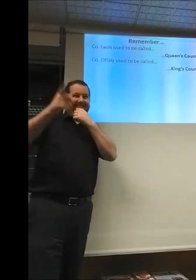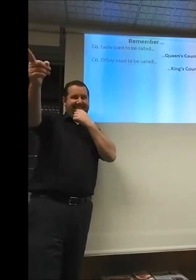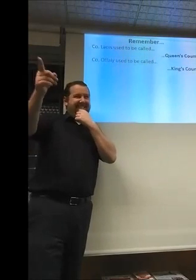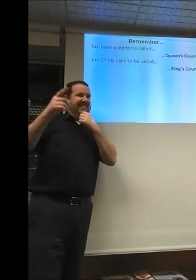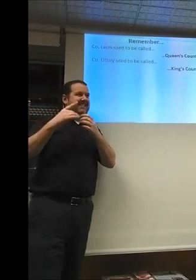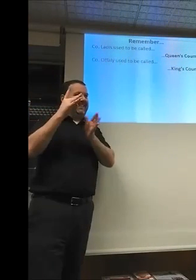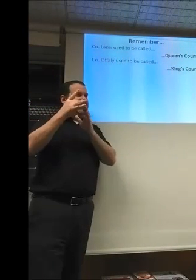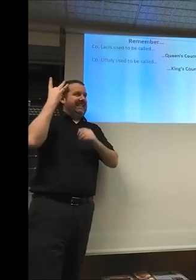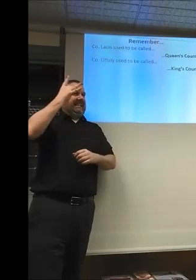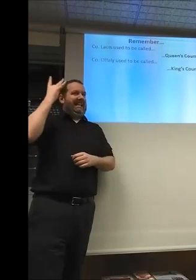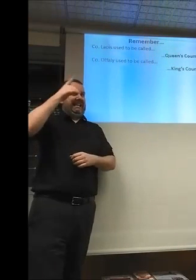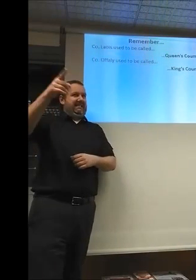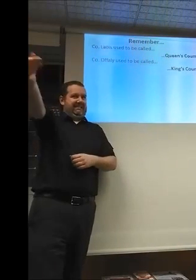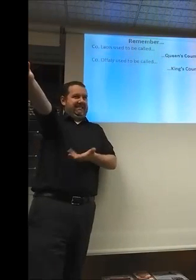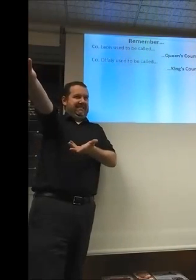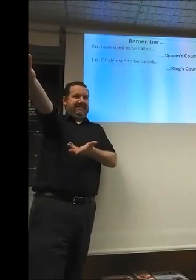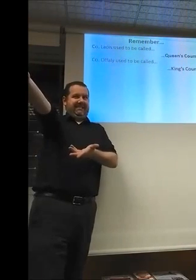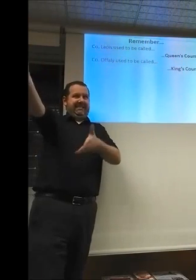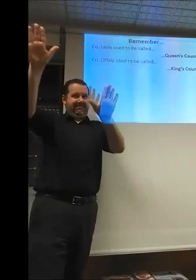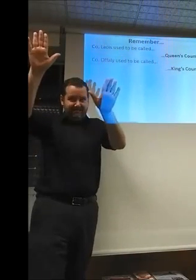No?